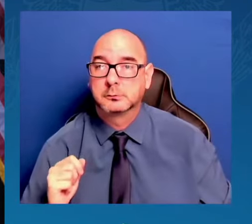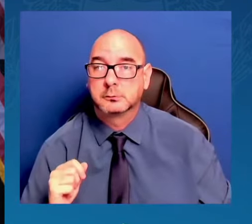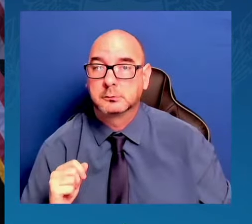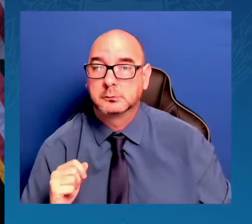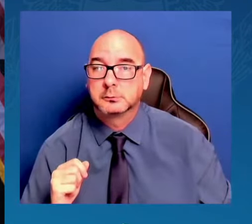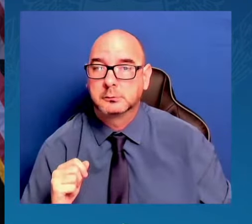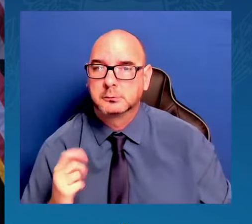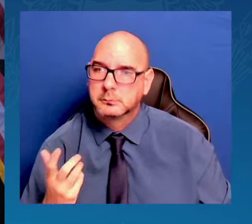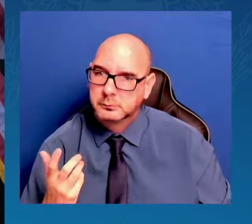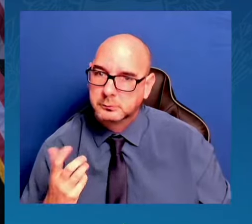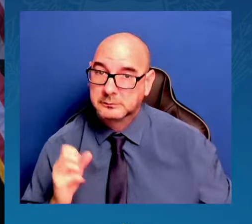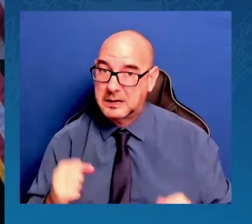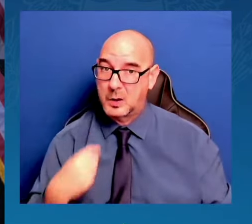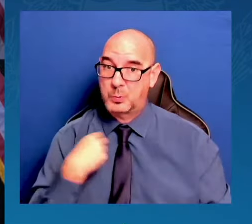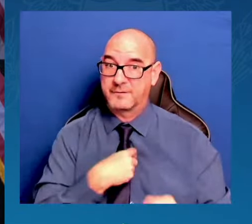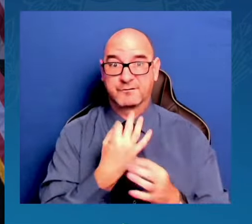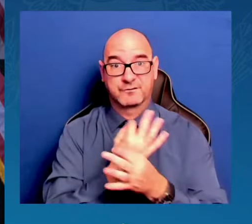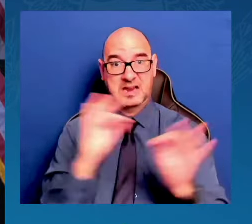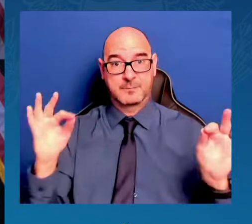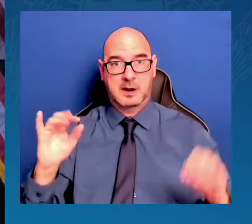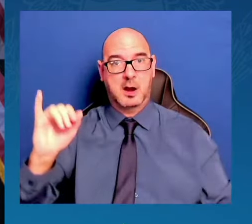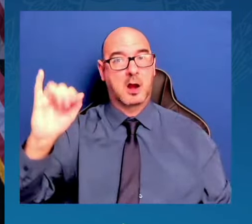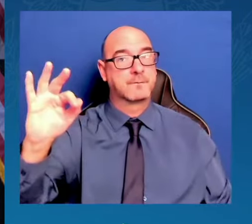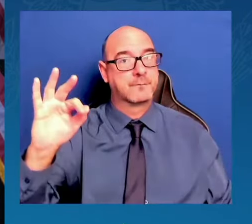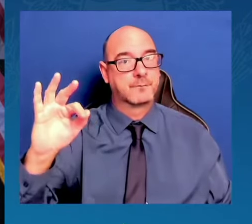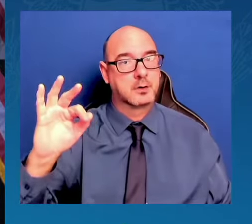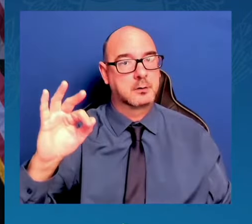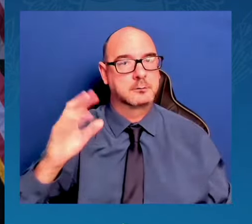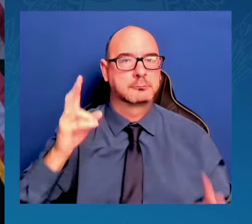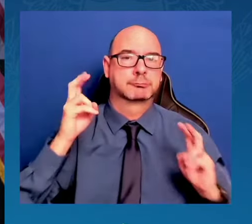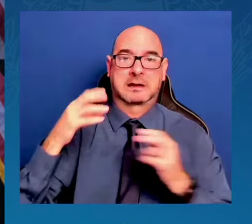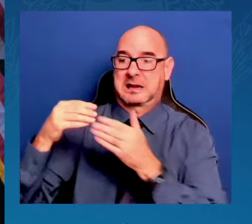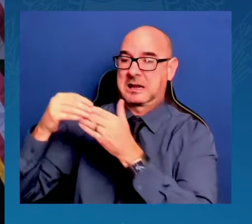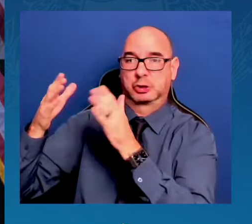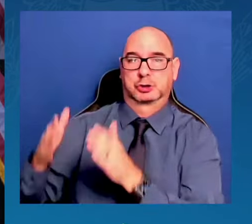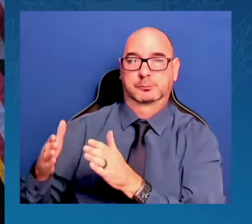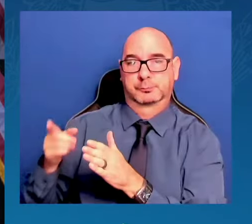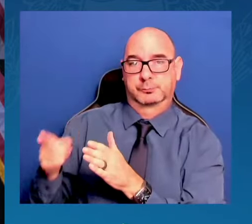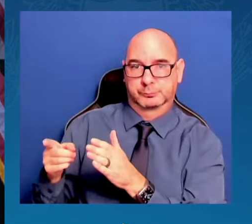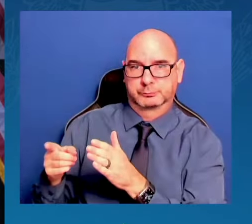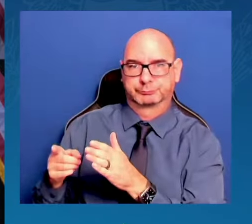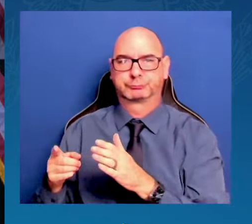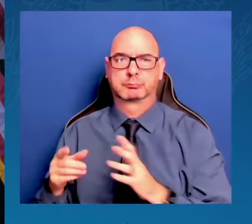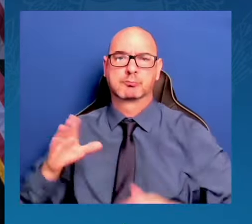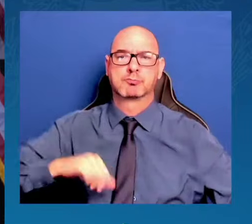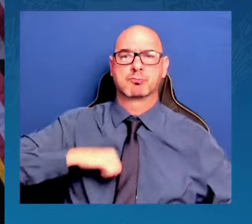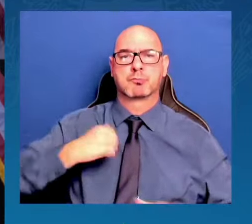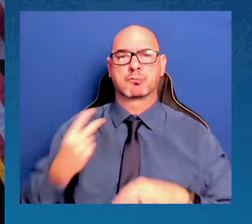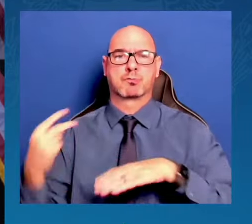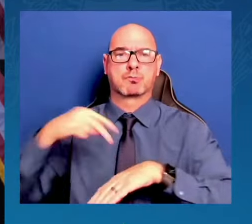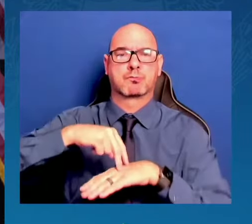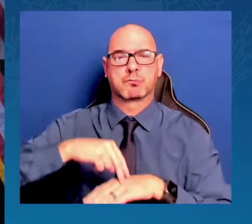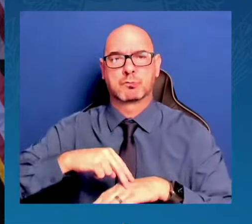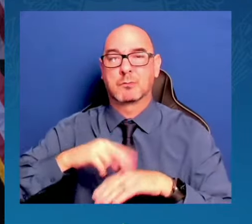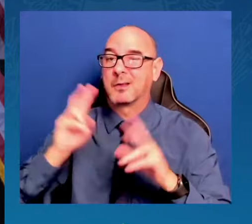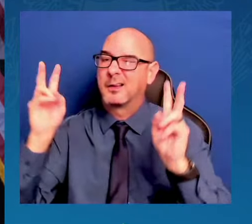if so-called leaders claim to be, quote -- I quote, "on the vanguard of freedom,"